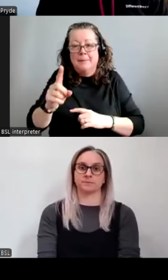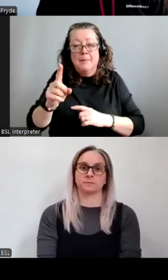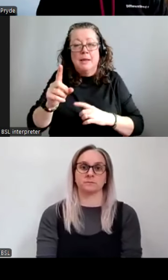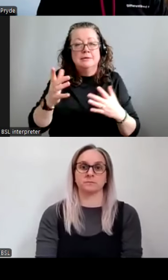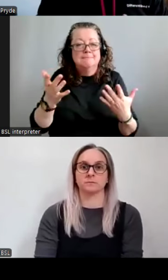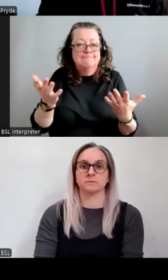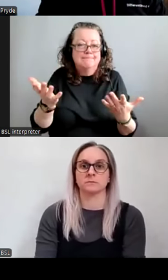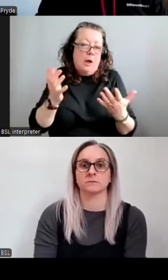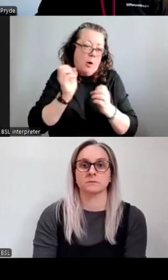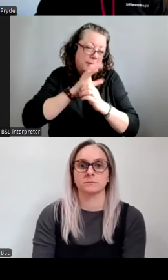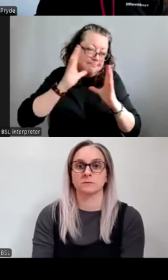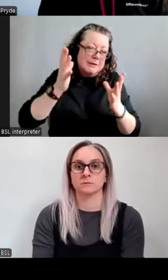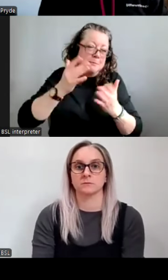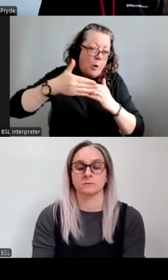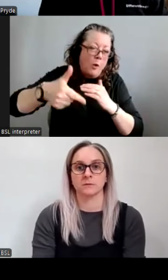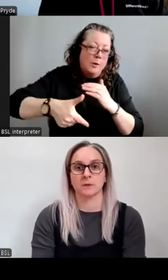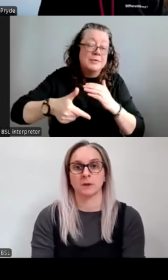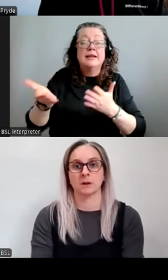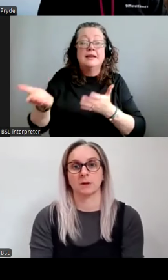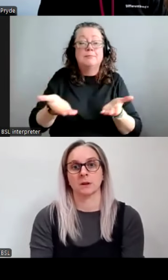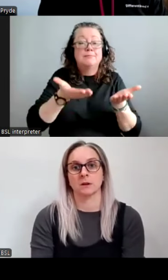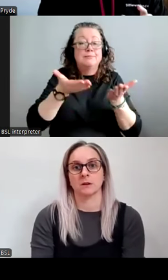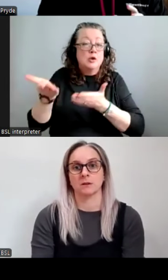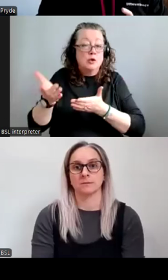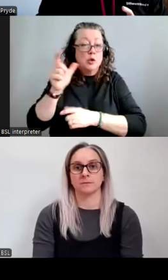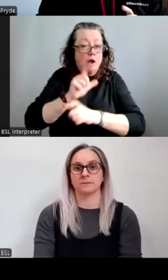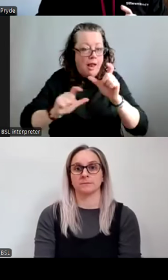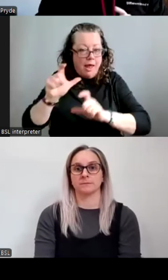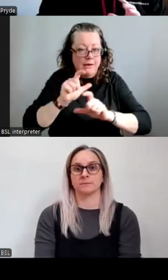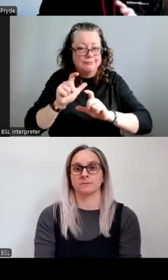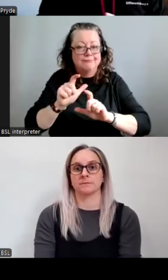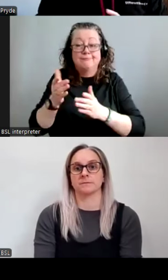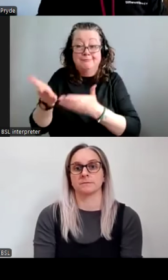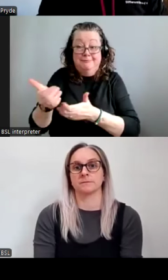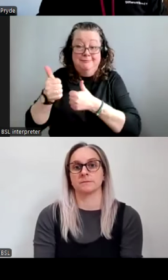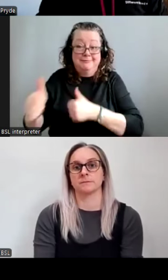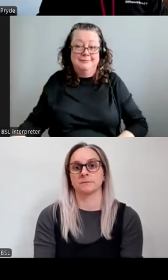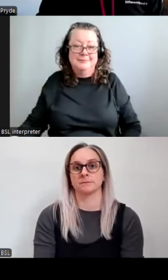is that we rely on color quite a lot when it comes to providing feedback to our users.